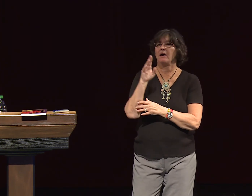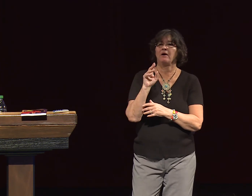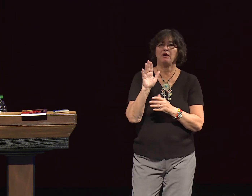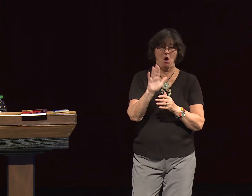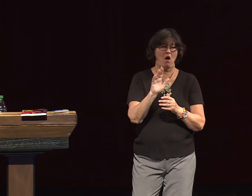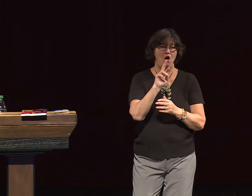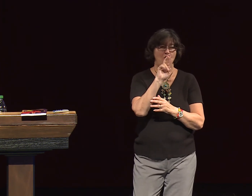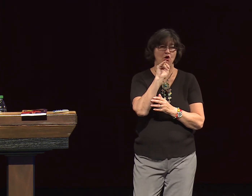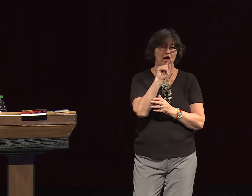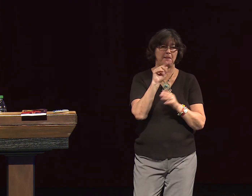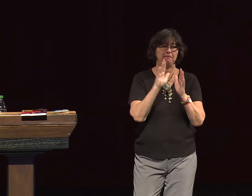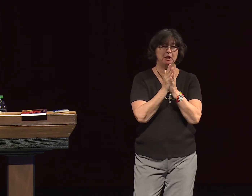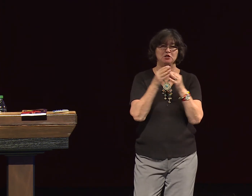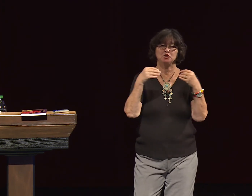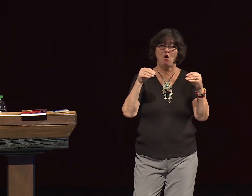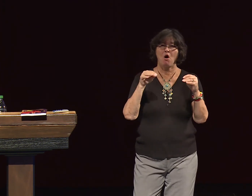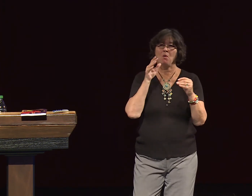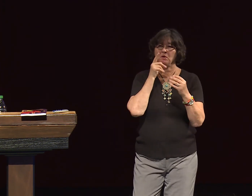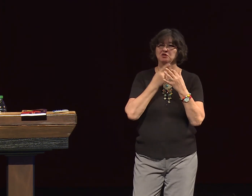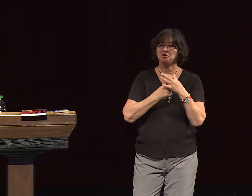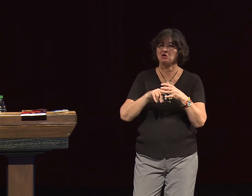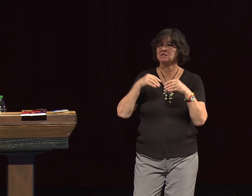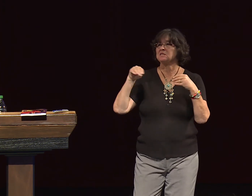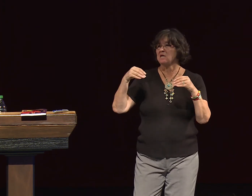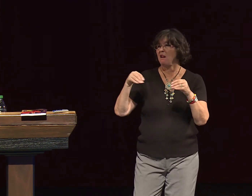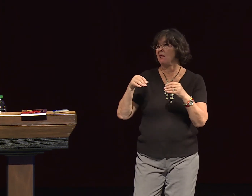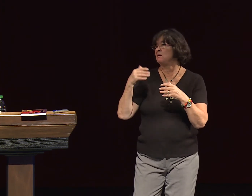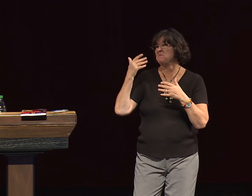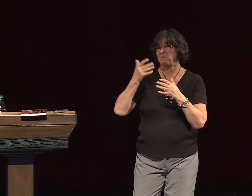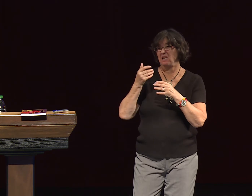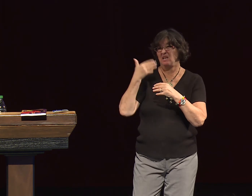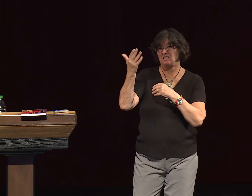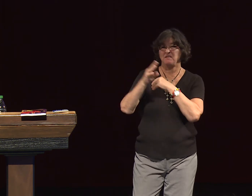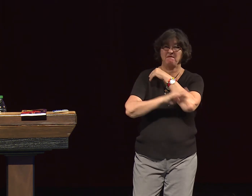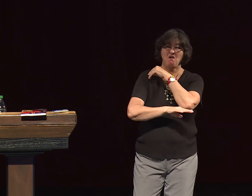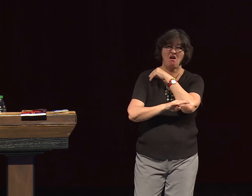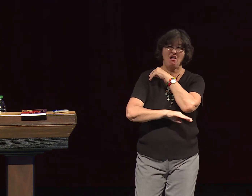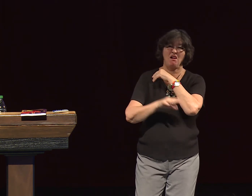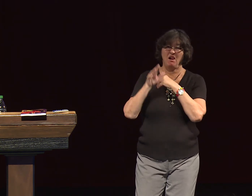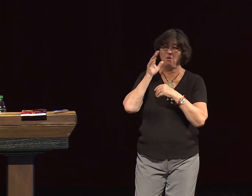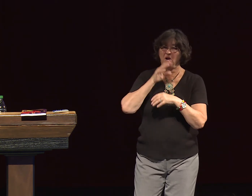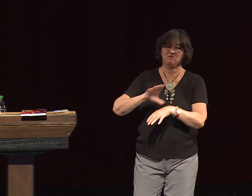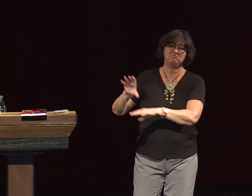Or also, the RIT bookstore is going to begin selling them in the fall.